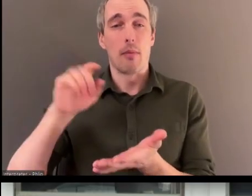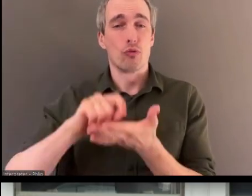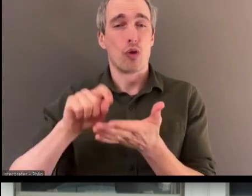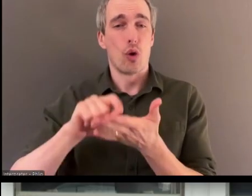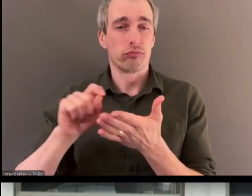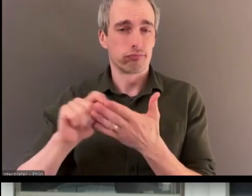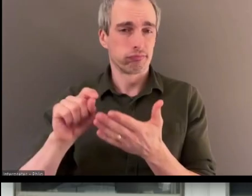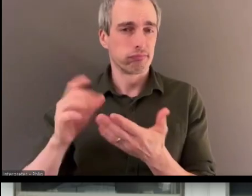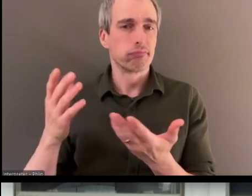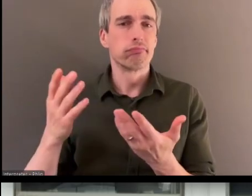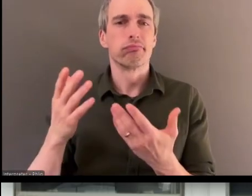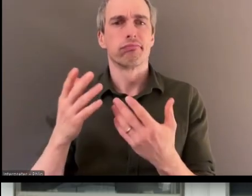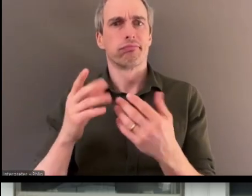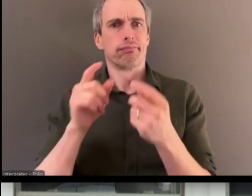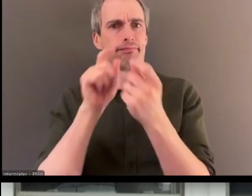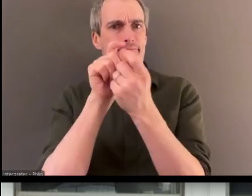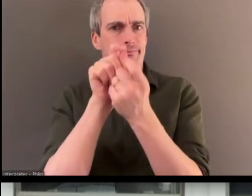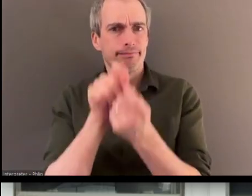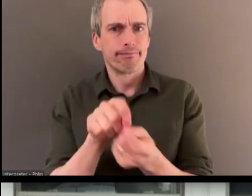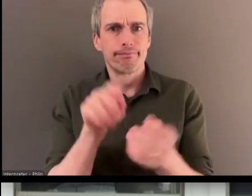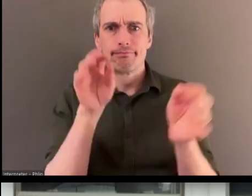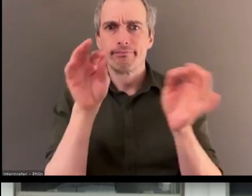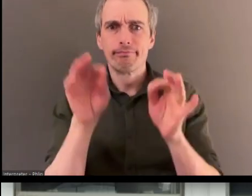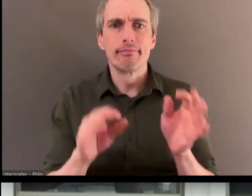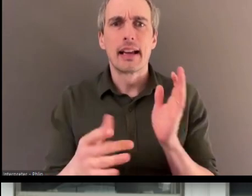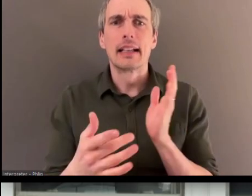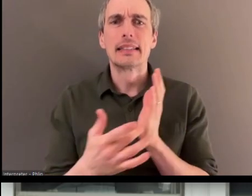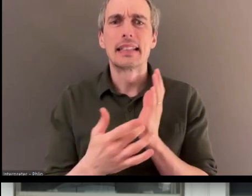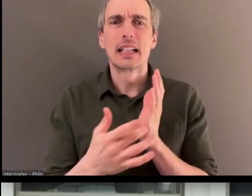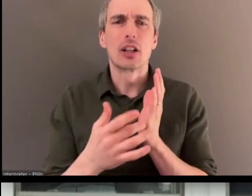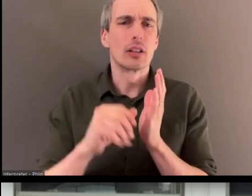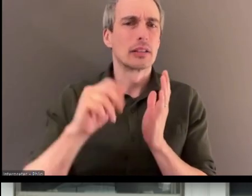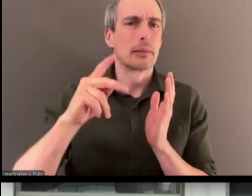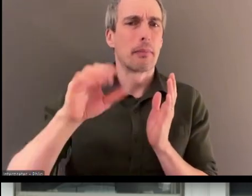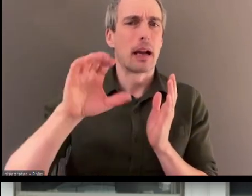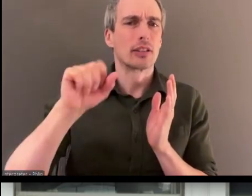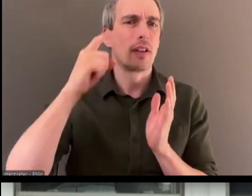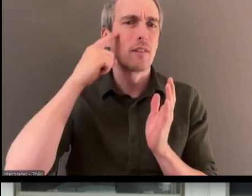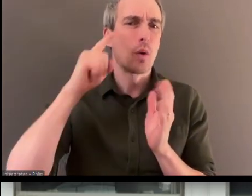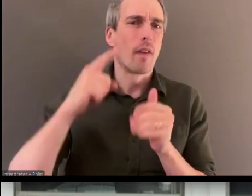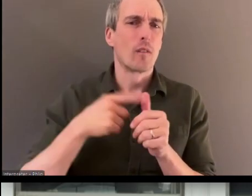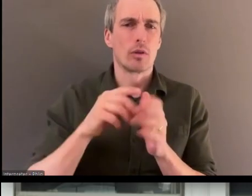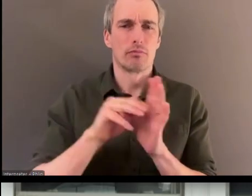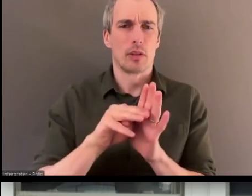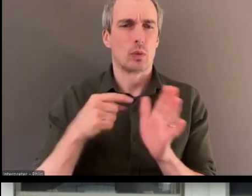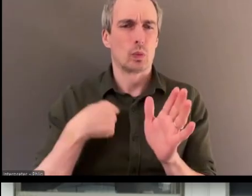model that we used for the extraction. I like this example because I really enjoy this cute duck.